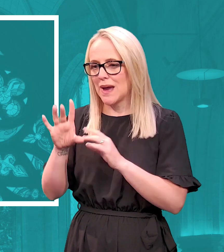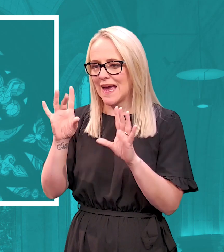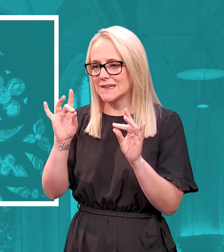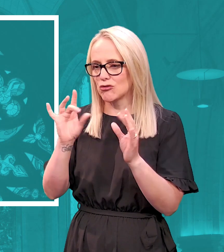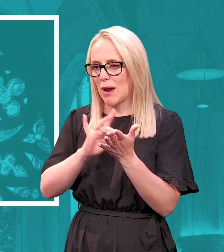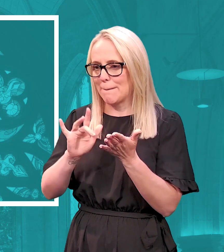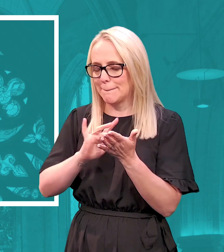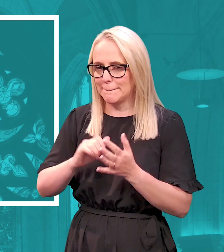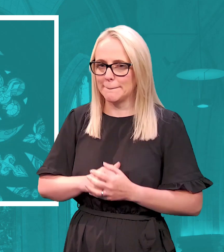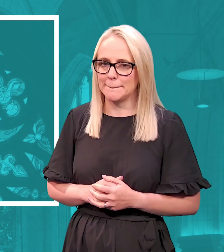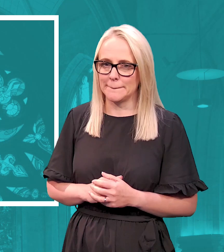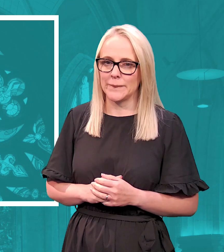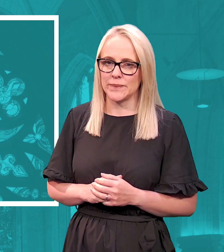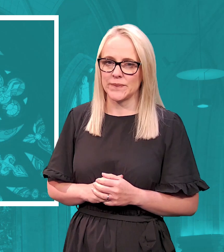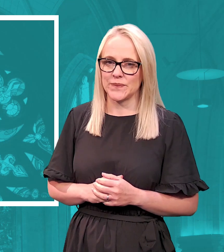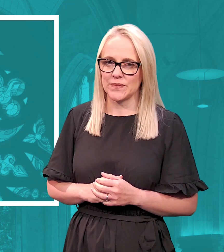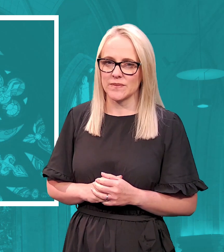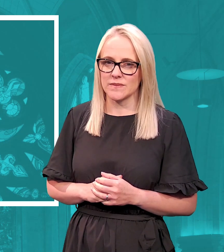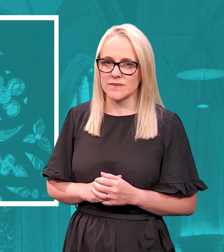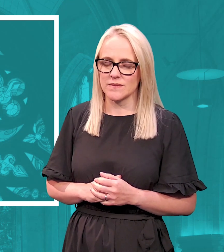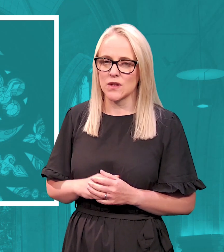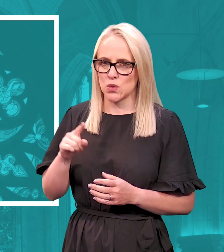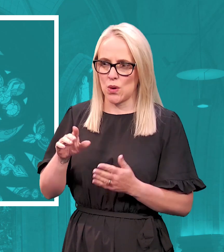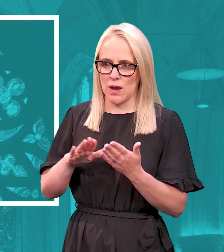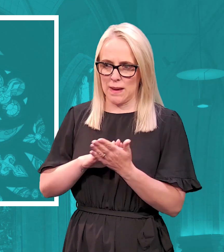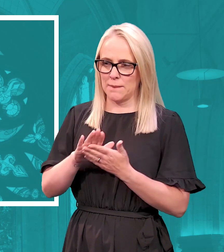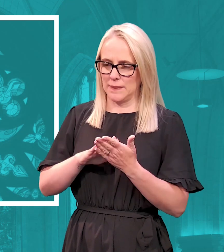in the ability to establish a well balanced committee.